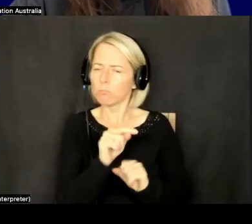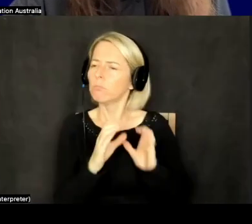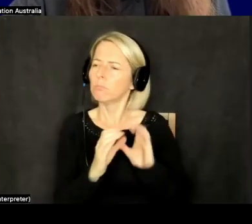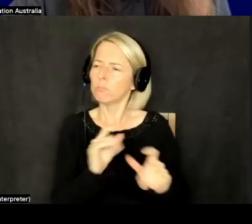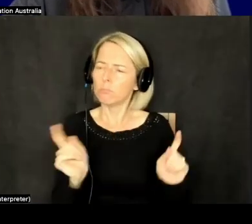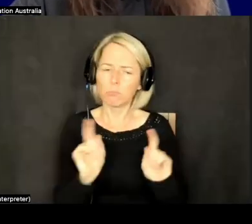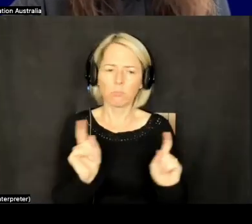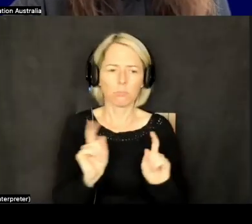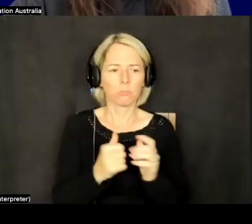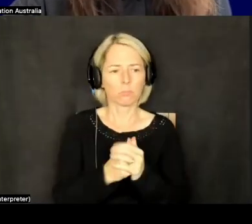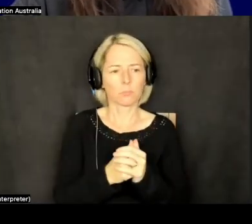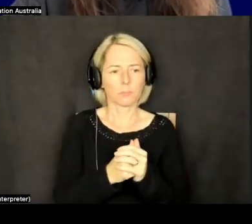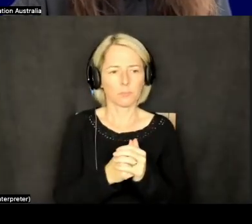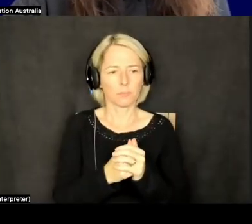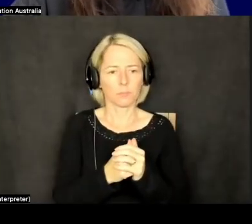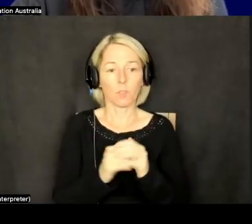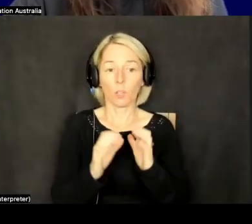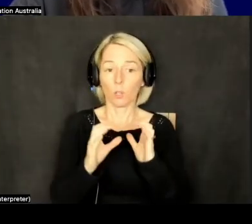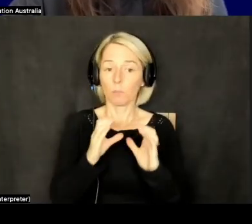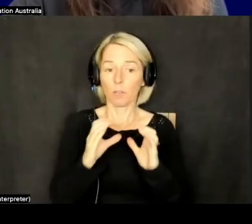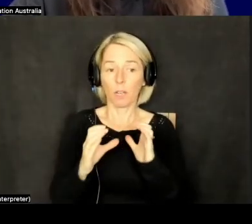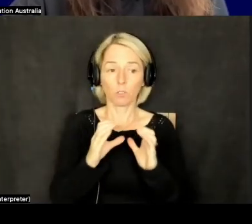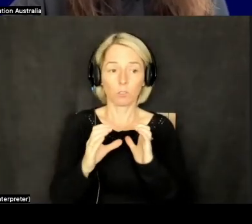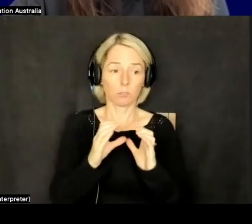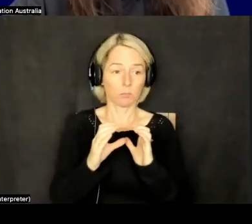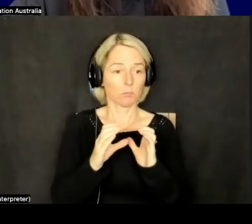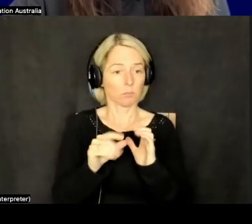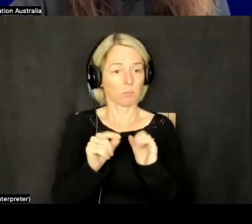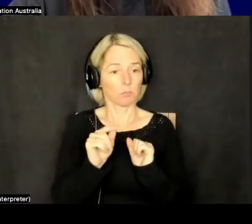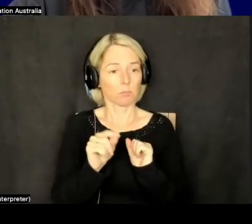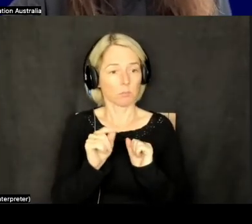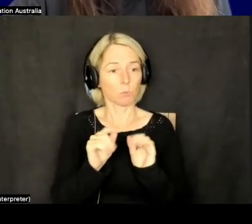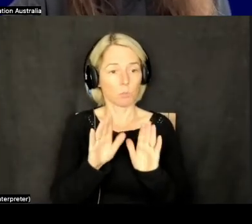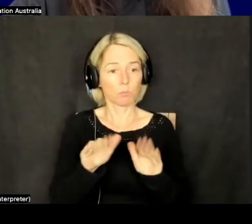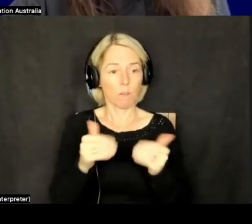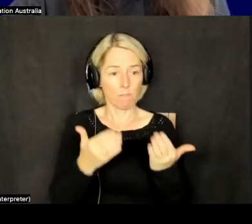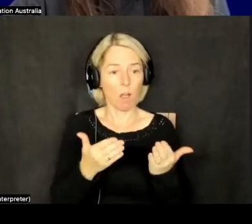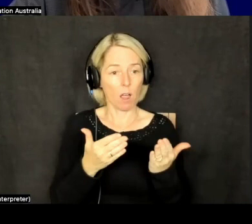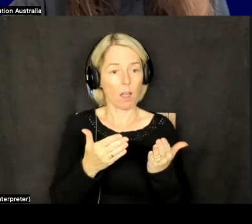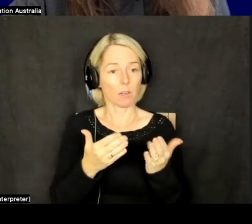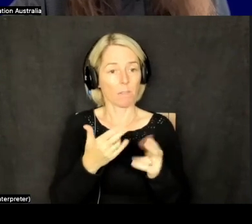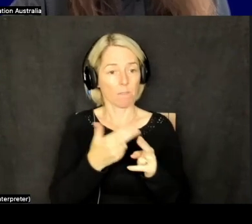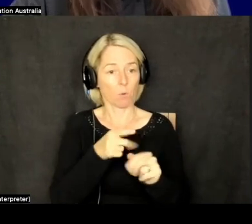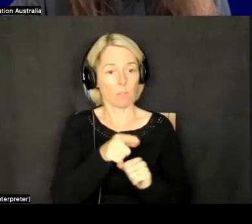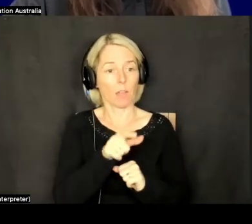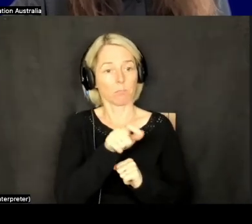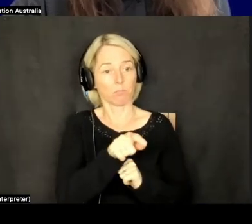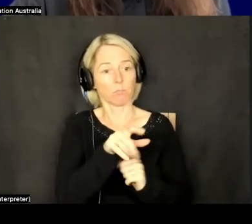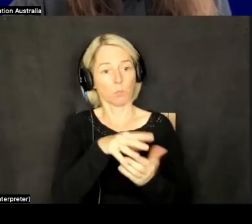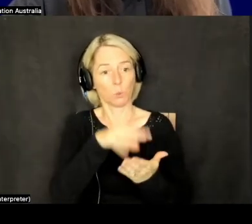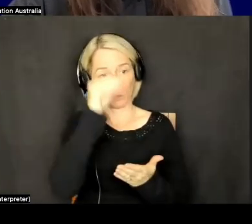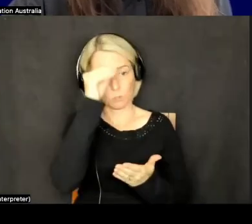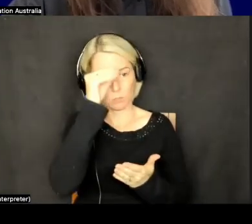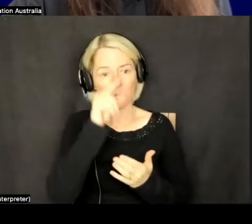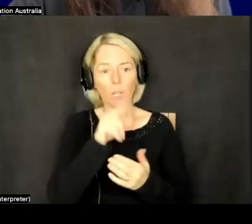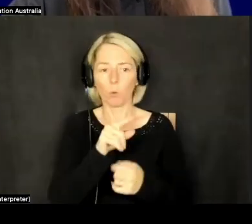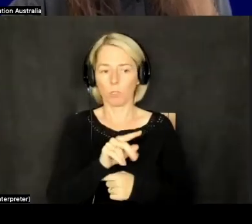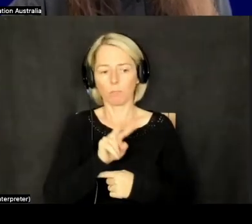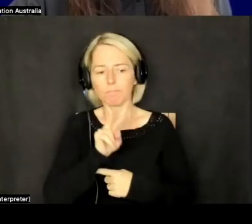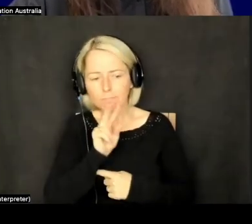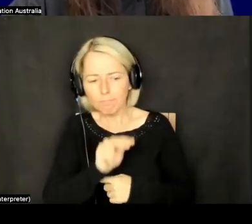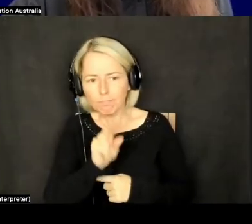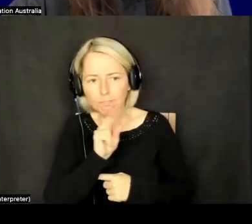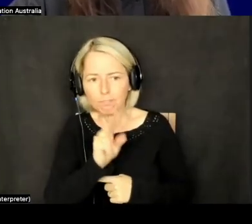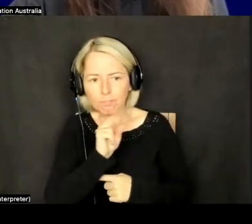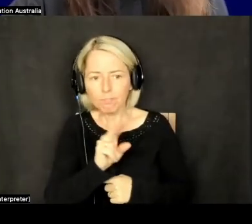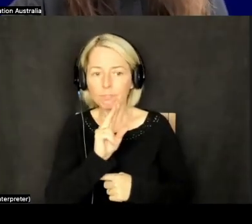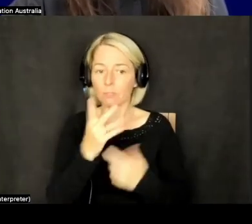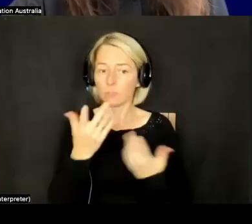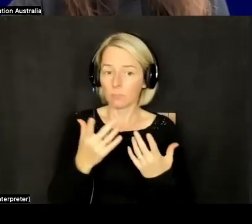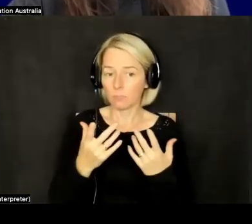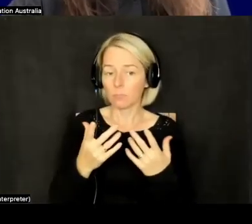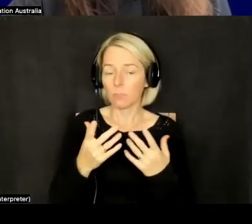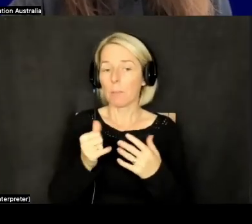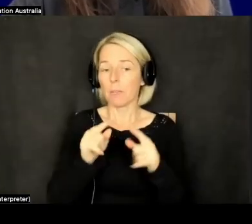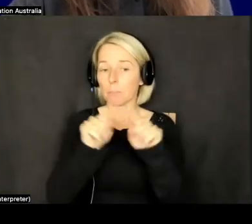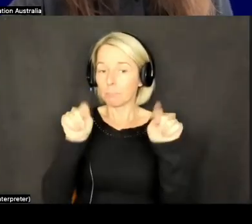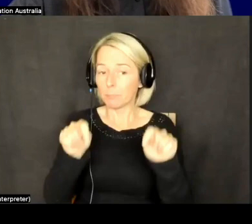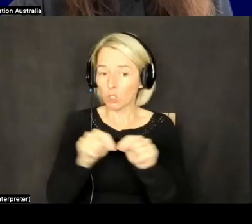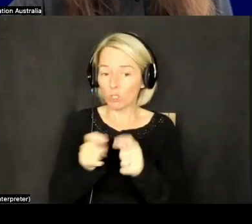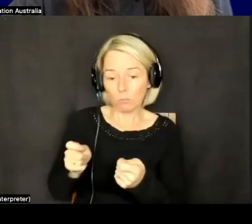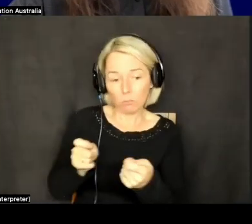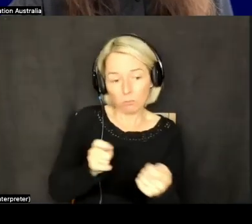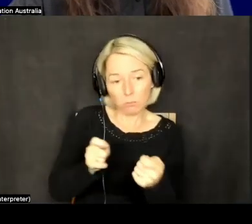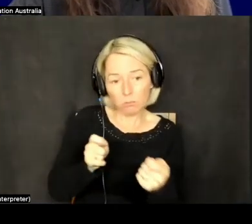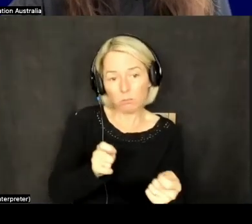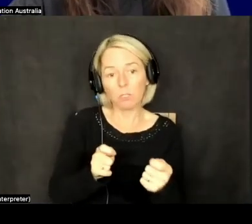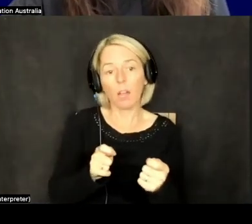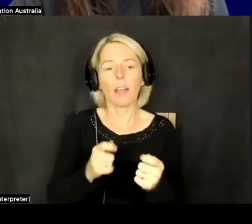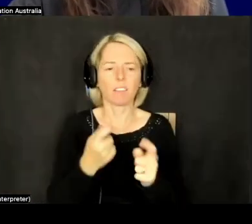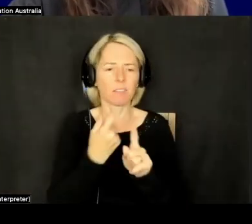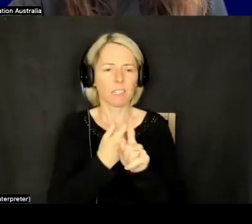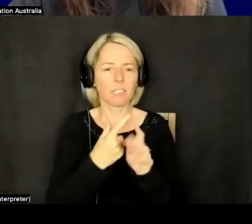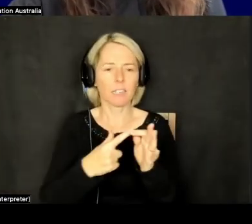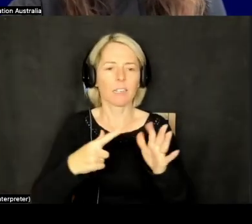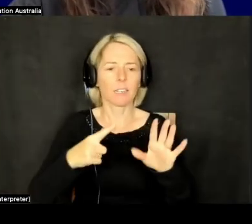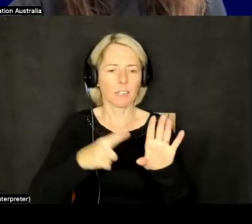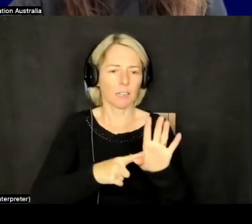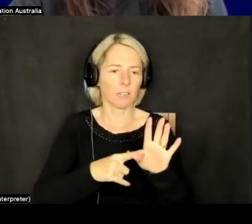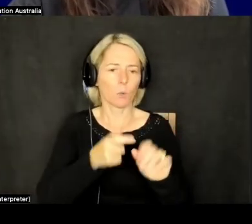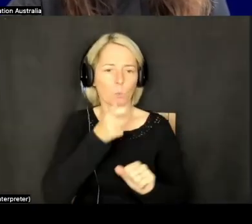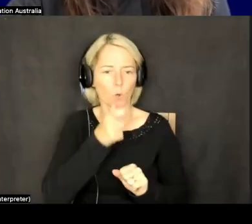for the student was in a verbal form. Pictures were also used and occasional key word signs.